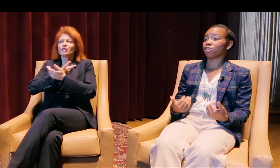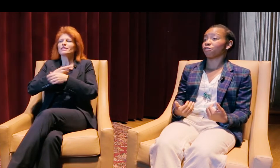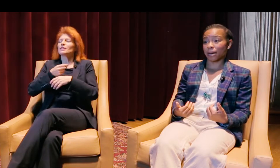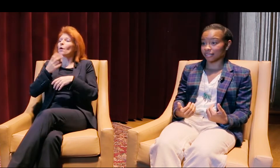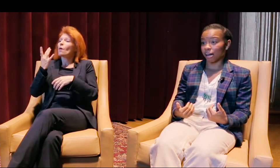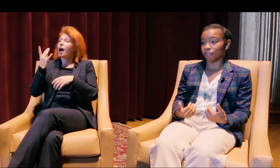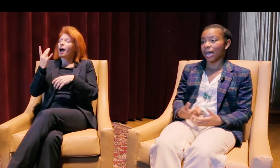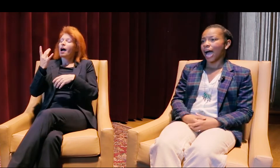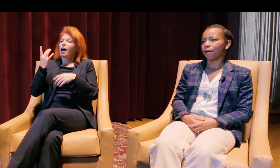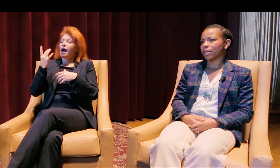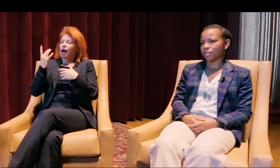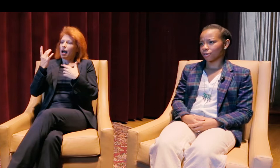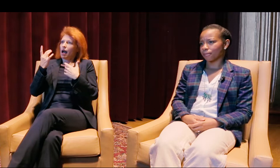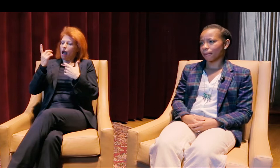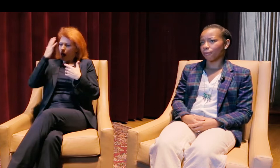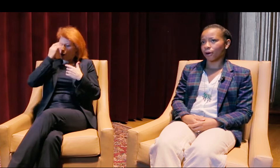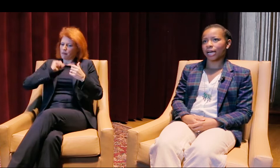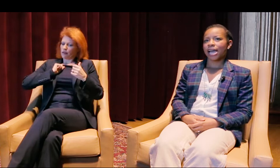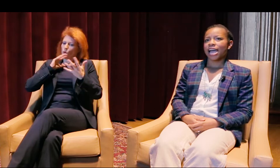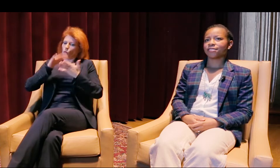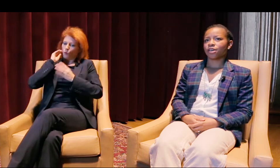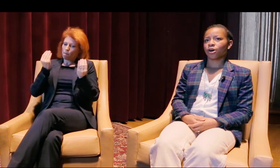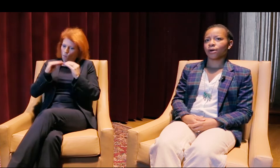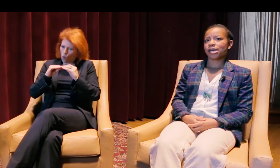for myself, I wanted to learn a bit more and so,